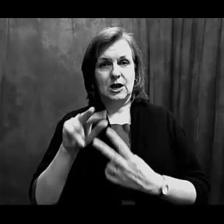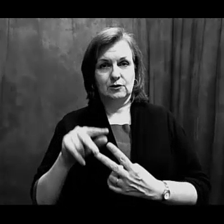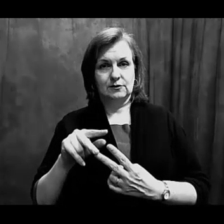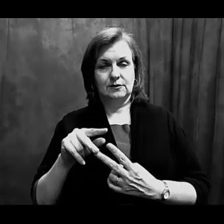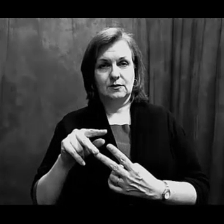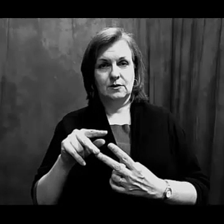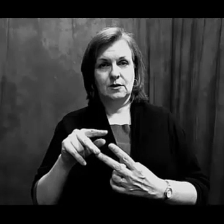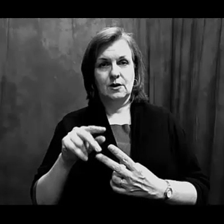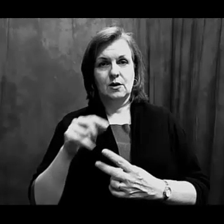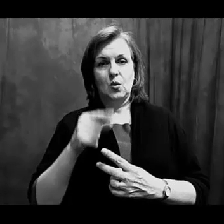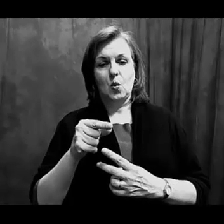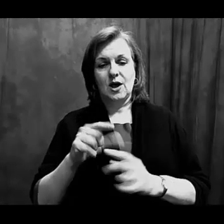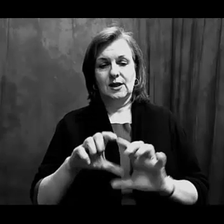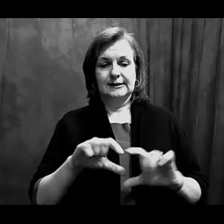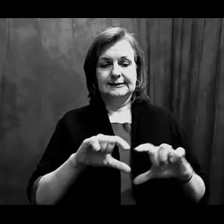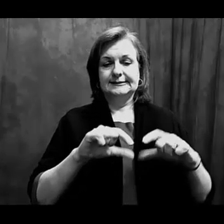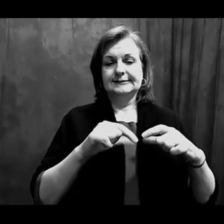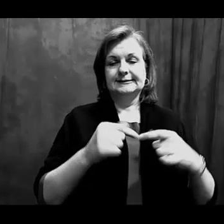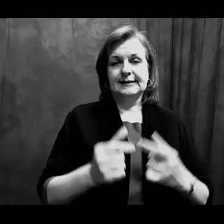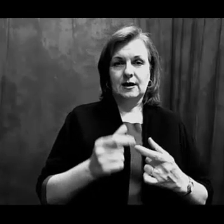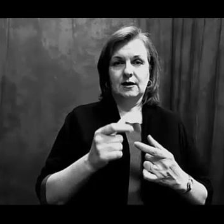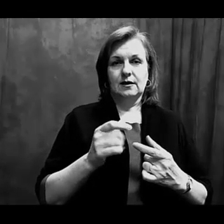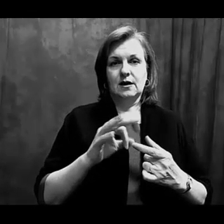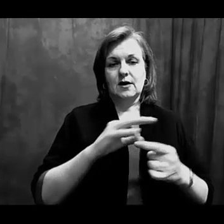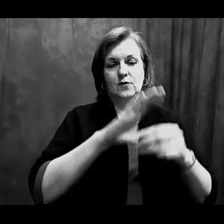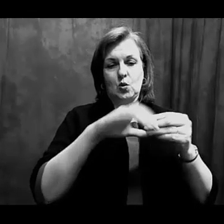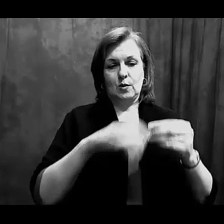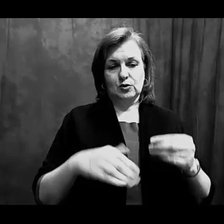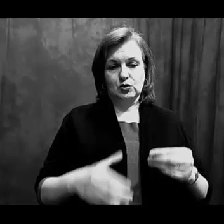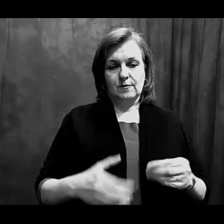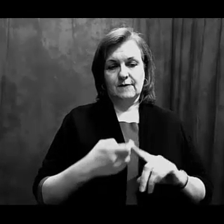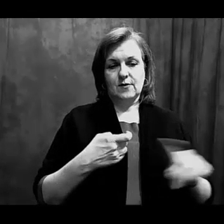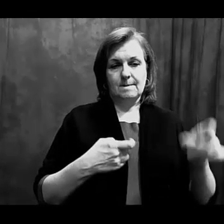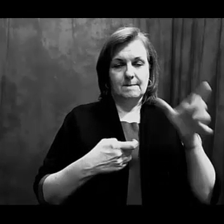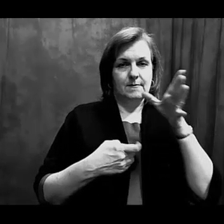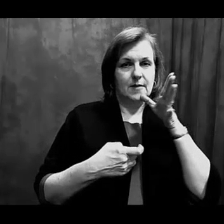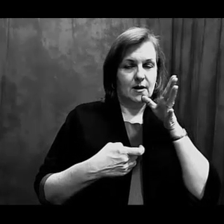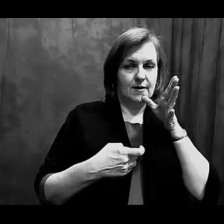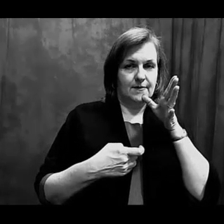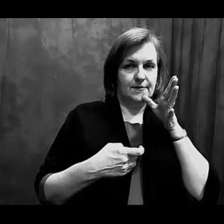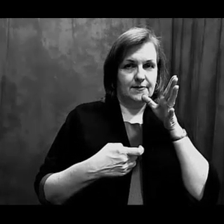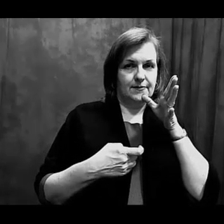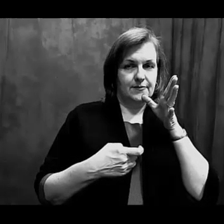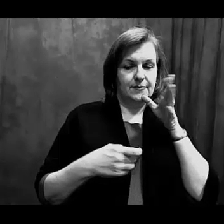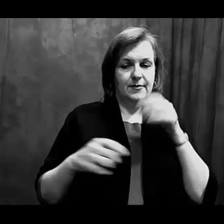you had one set from mom